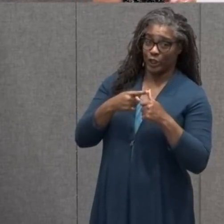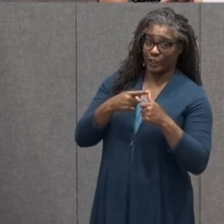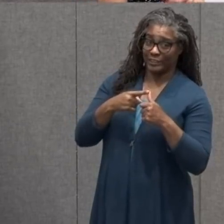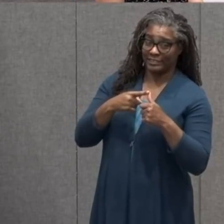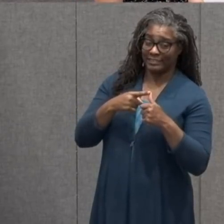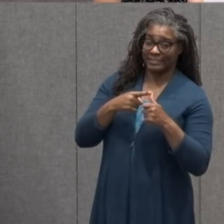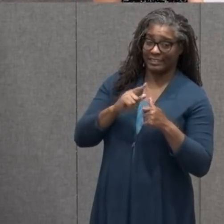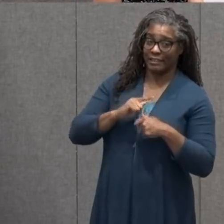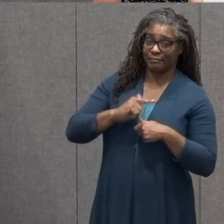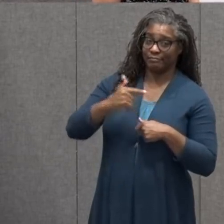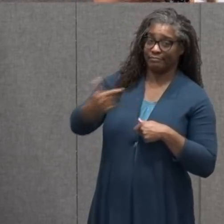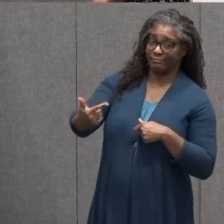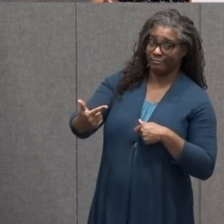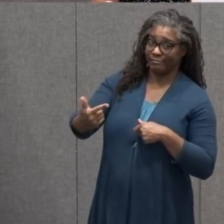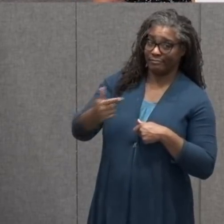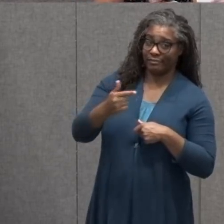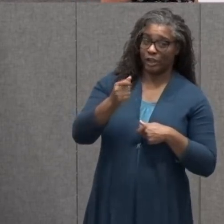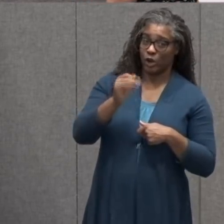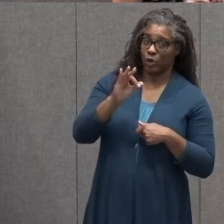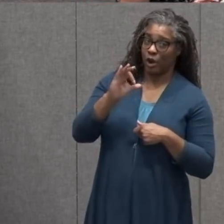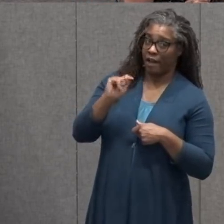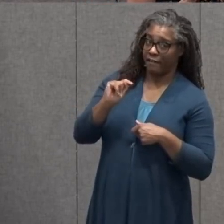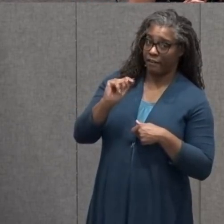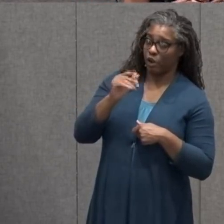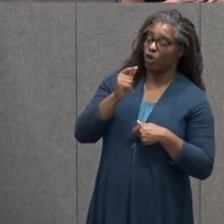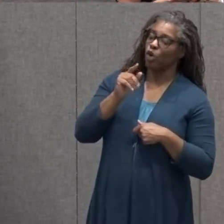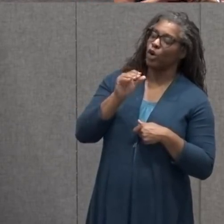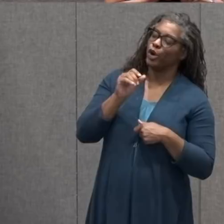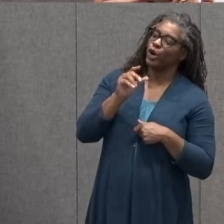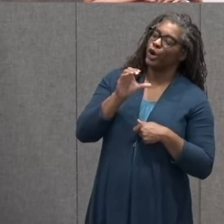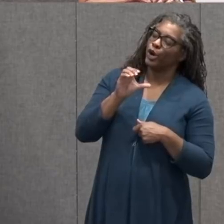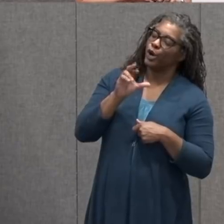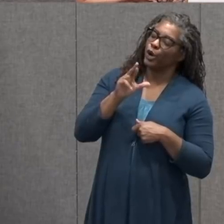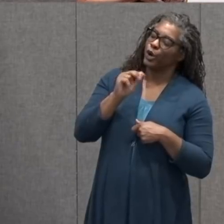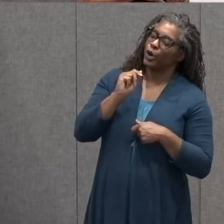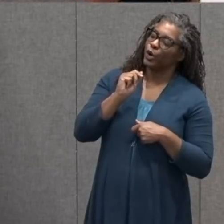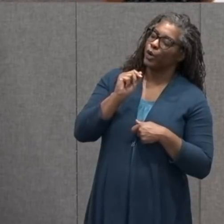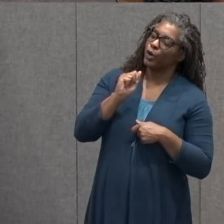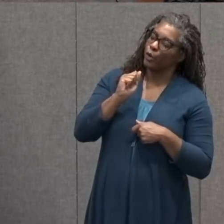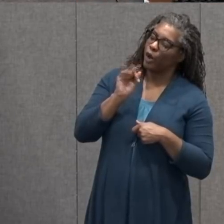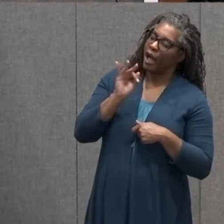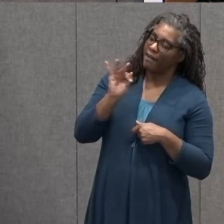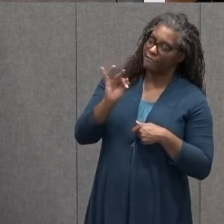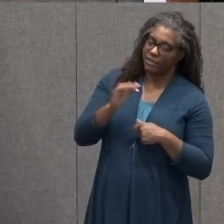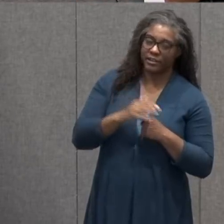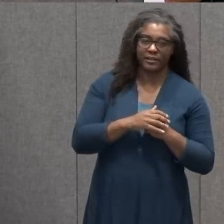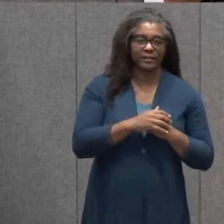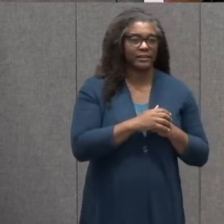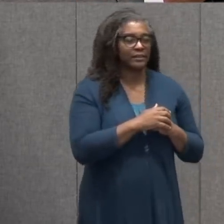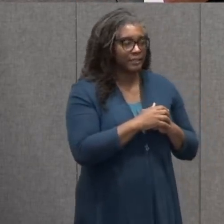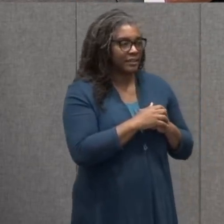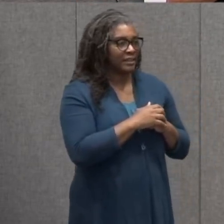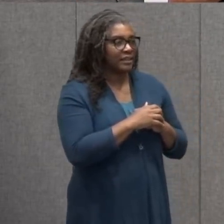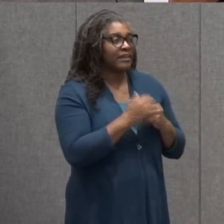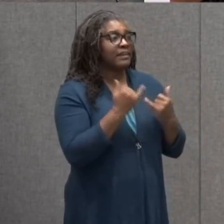If you've played Pictionary, the game, we're gonna add a couple of new things to make it a vocabulary Pictionary.